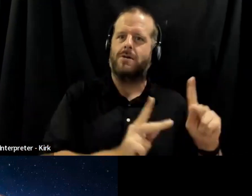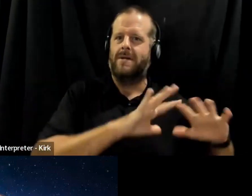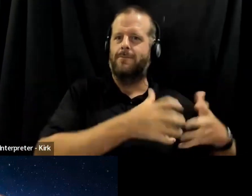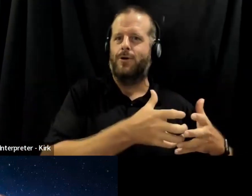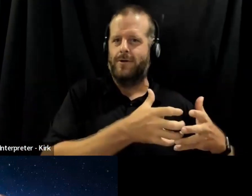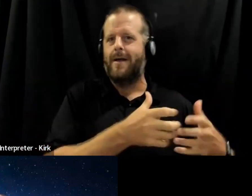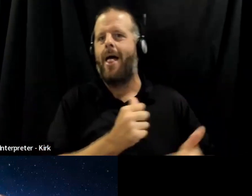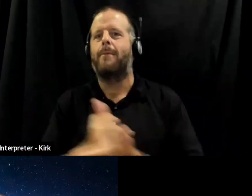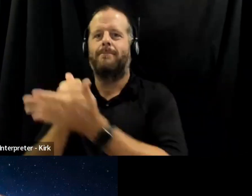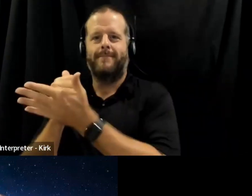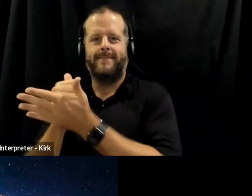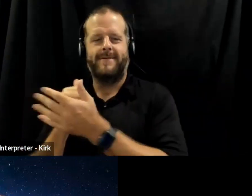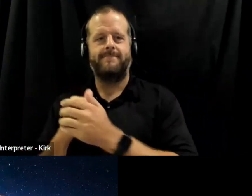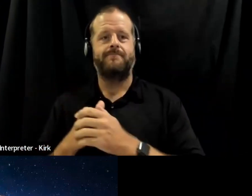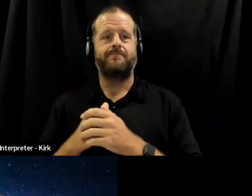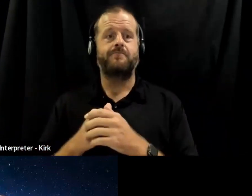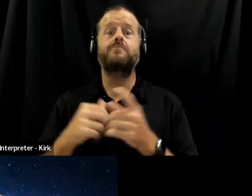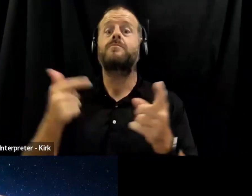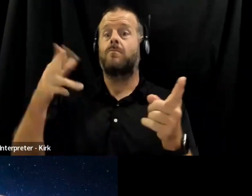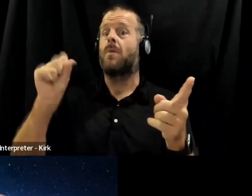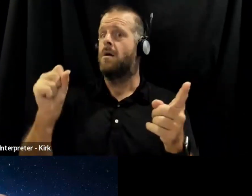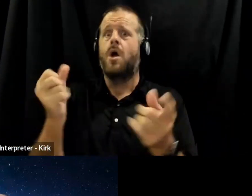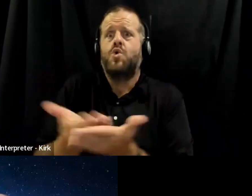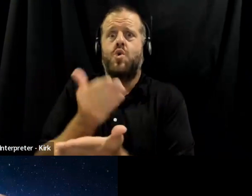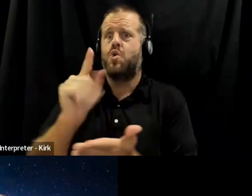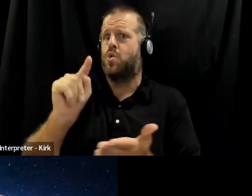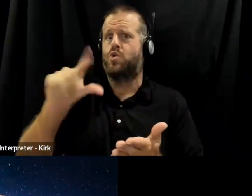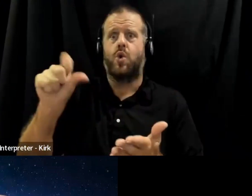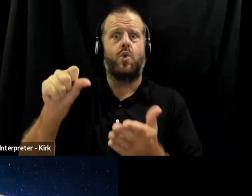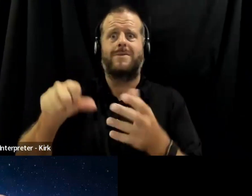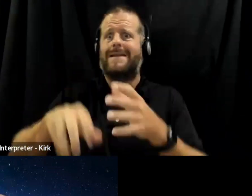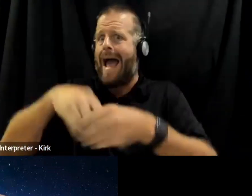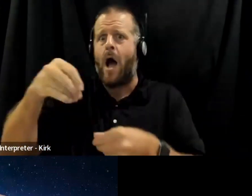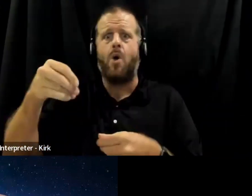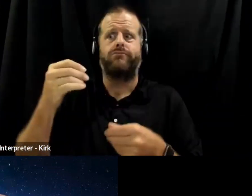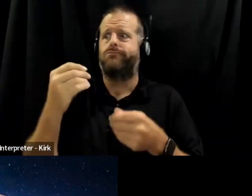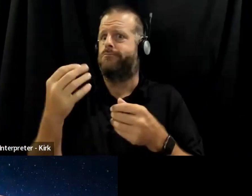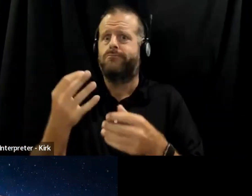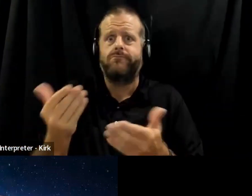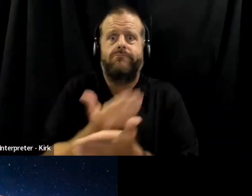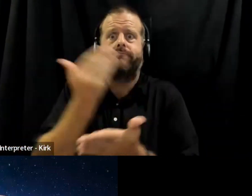and there's and there's new tools coming out every every day at or every hour at this point